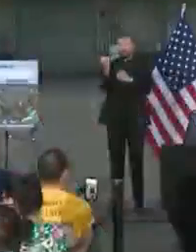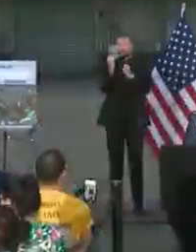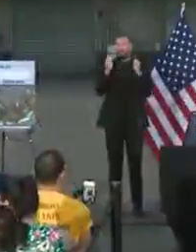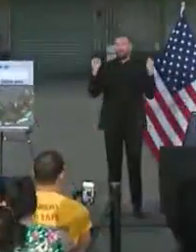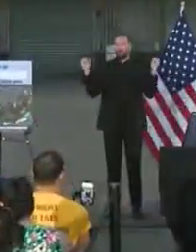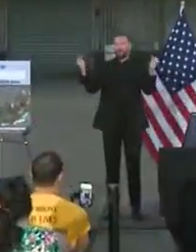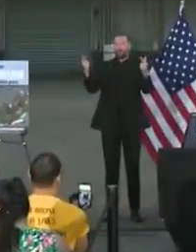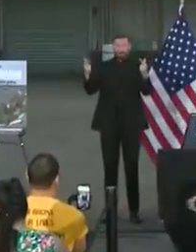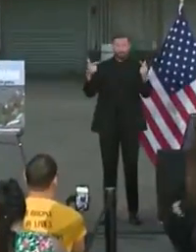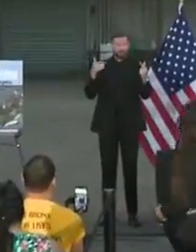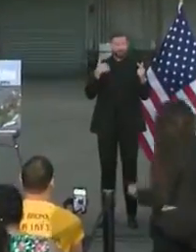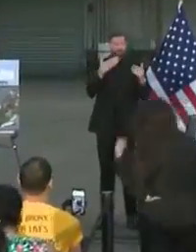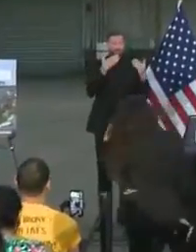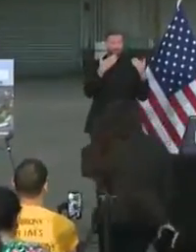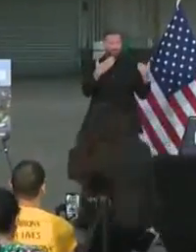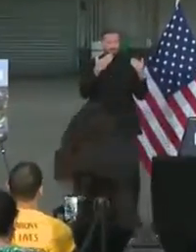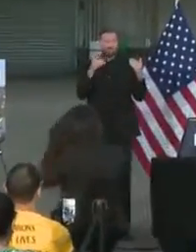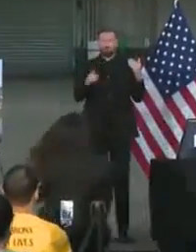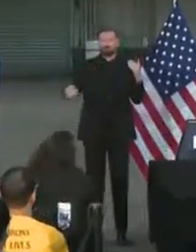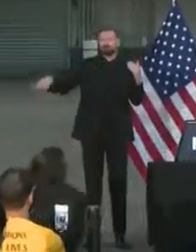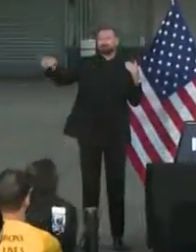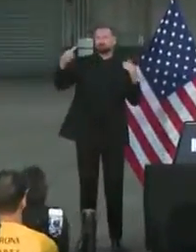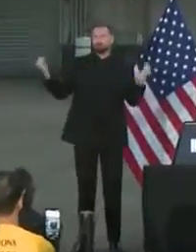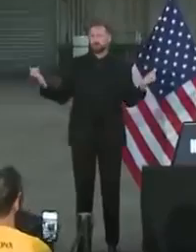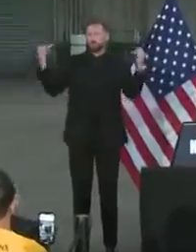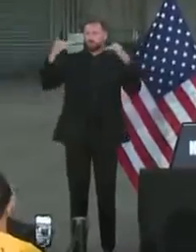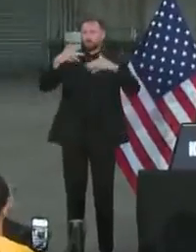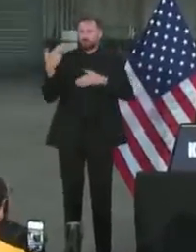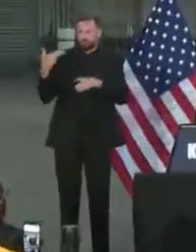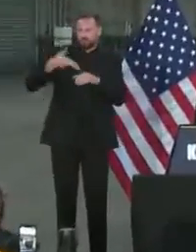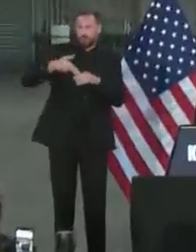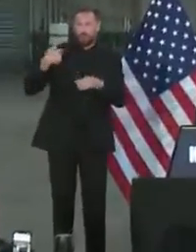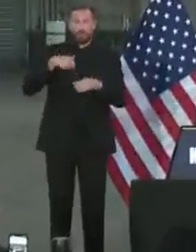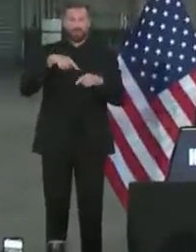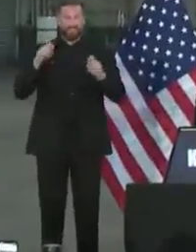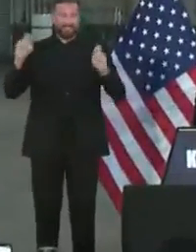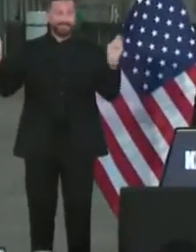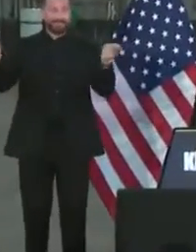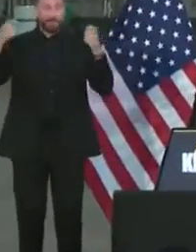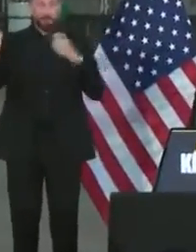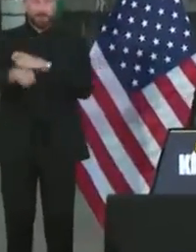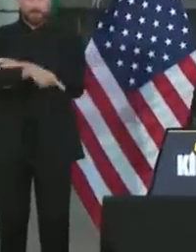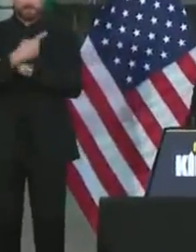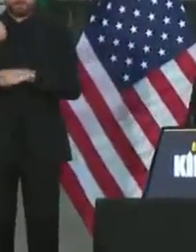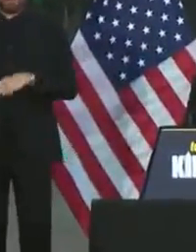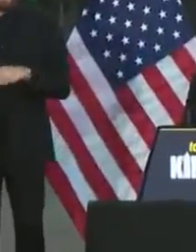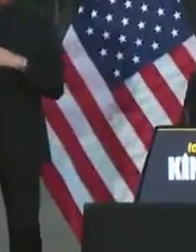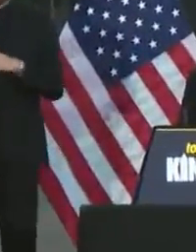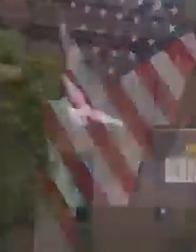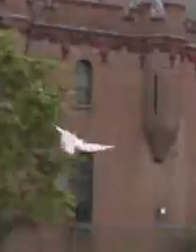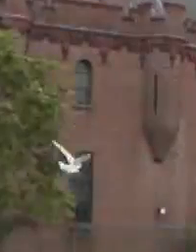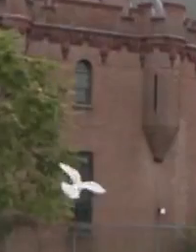to create over 1800 jobs for Bronx site and up to 10 billion dollars in economic impact. This new vision for